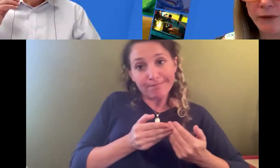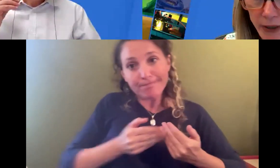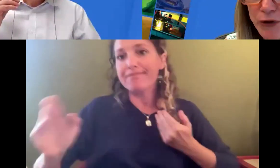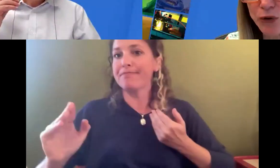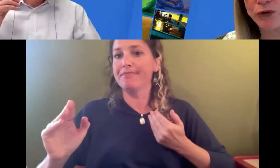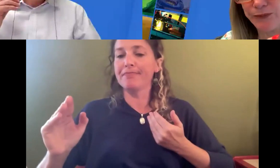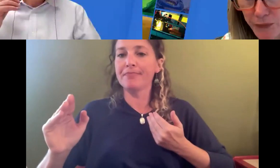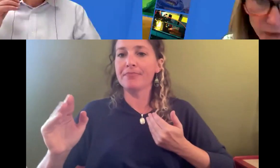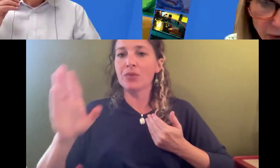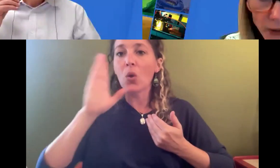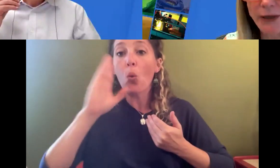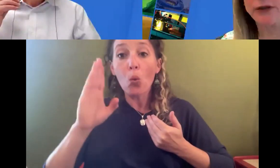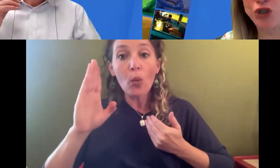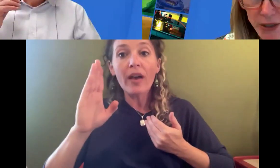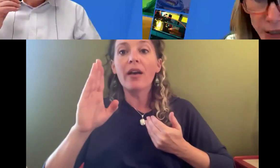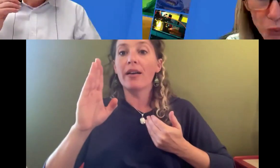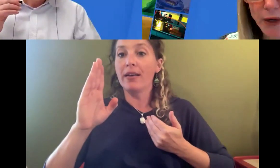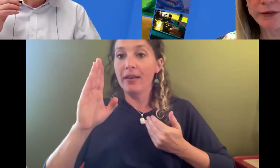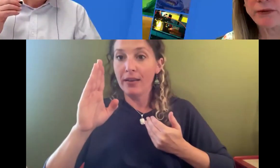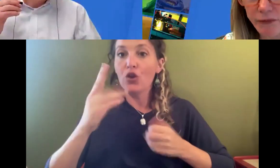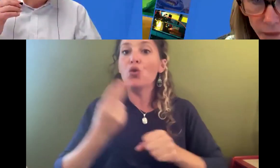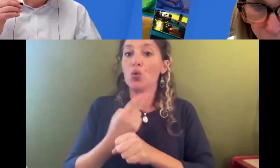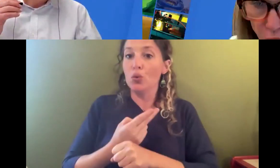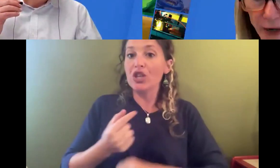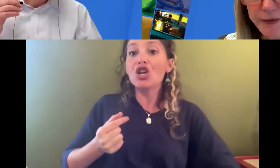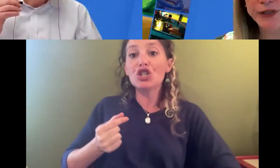either very likely GC1 for grants